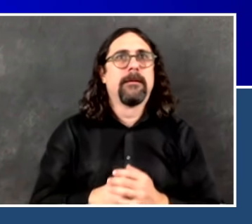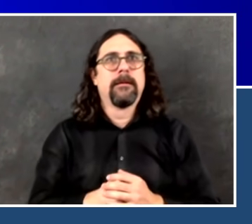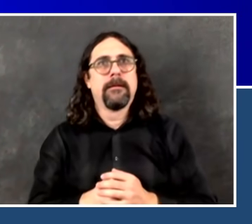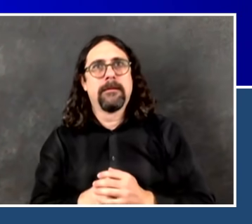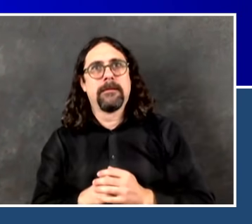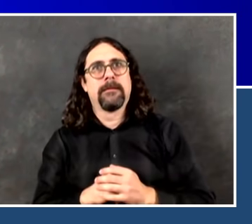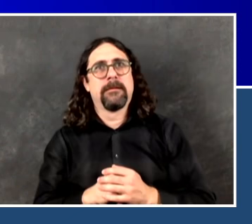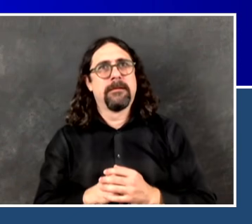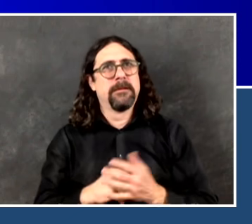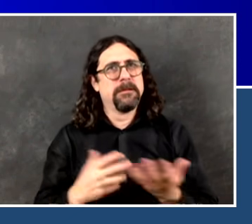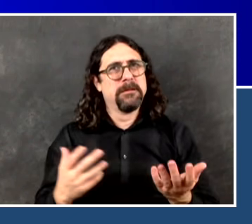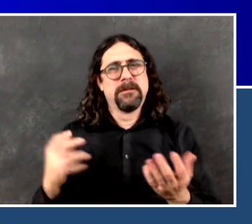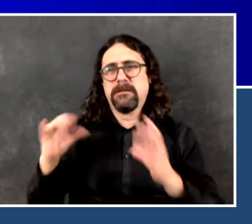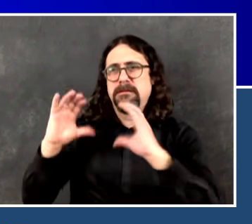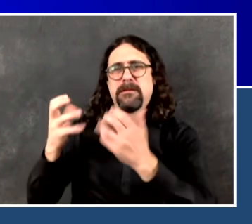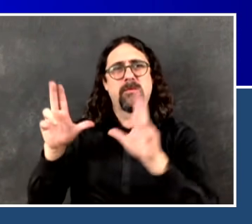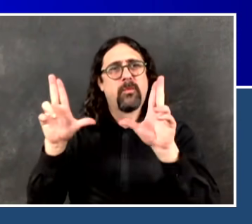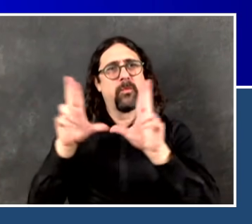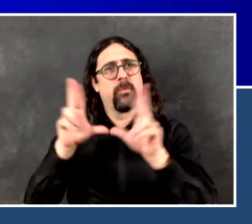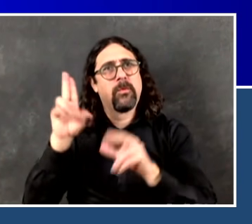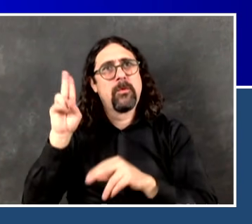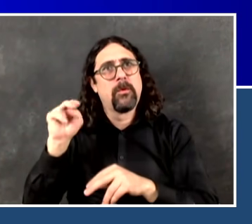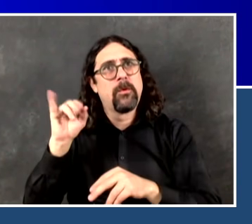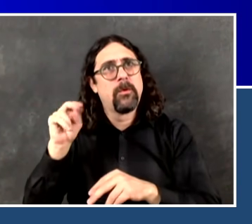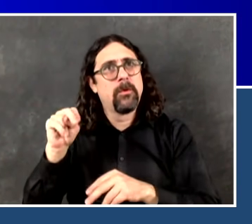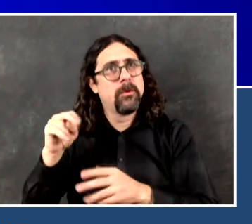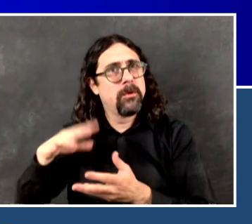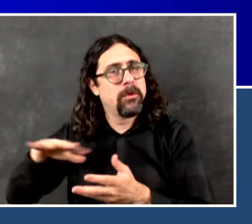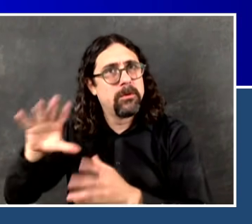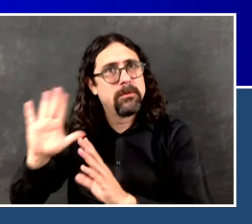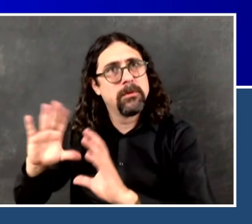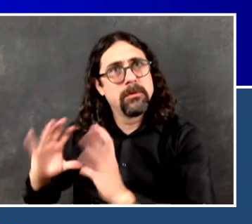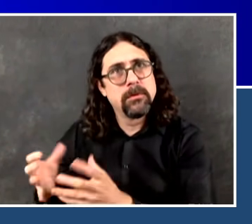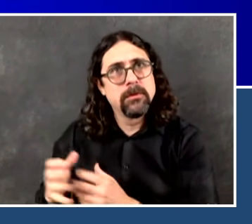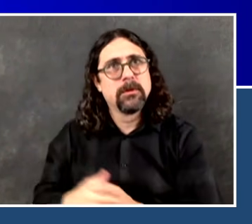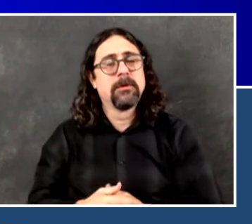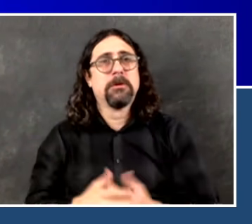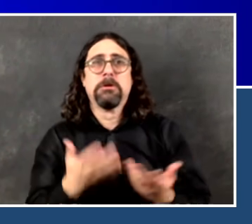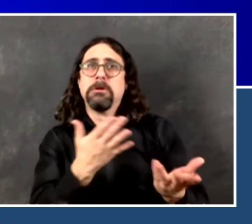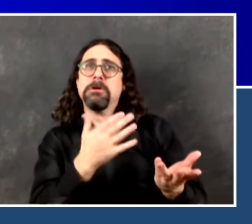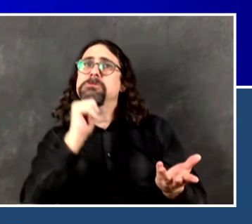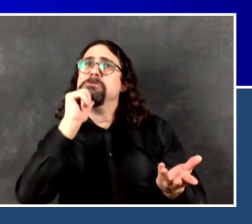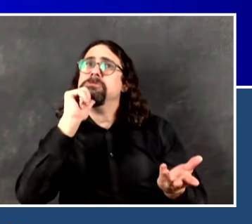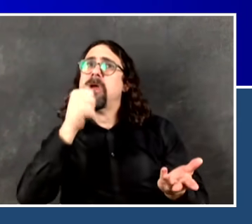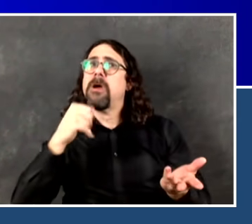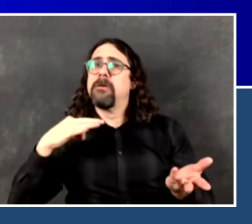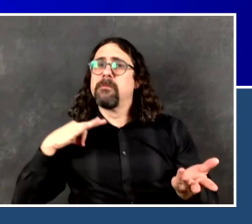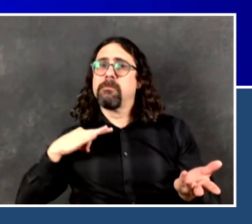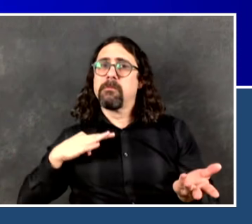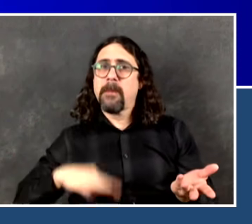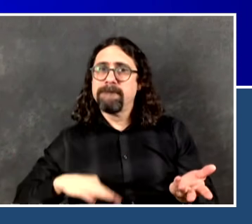FROM HET FOLKS WHO PREREESNT WORKING PEOPLE TO DETERMINE WHAT WE NEED TO DO FOR WORKING PEOPLE. NONRPOFTIS AND